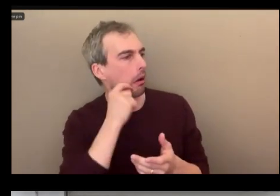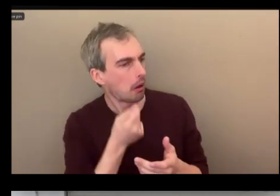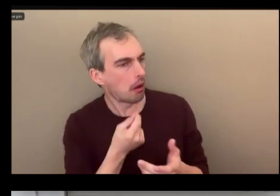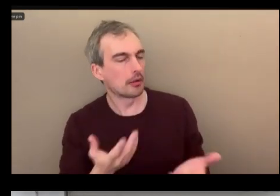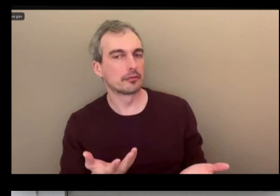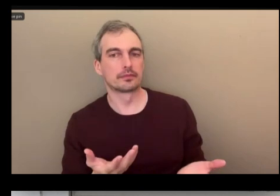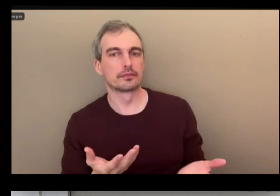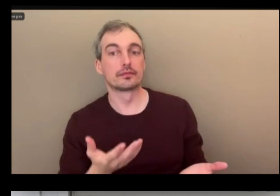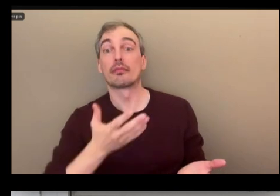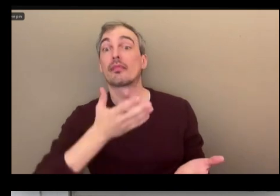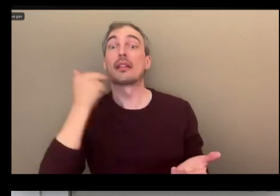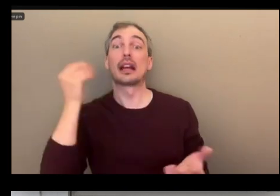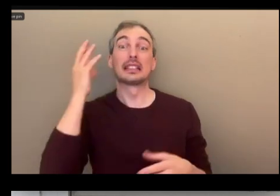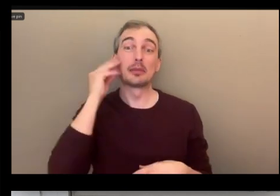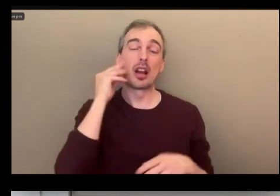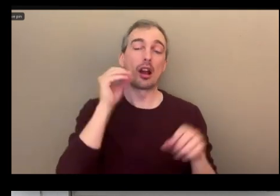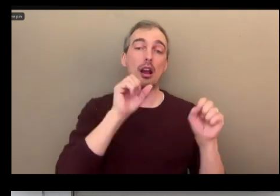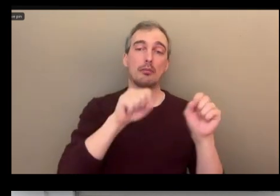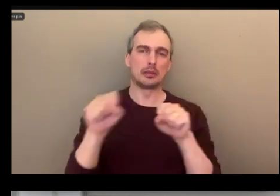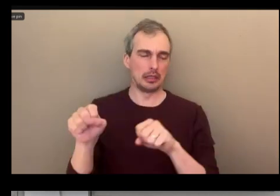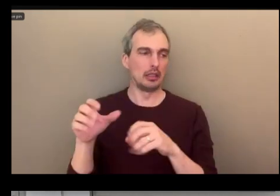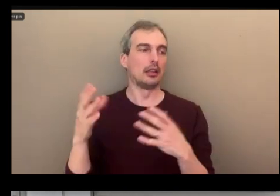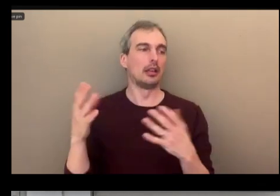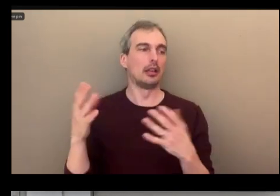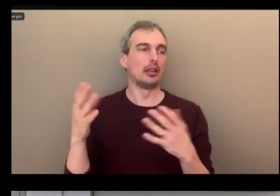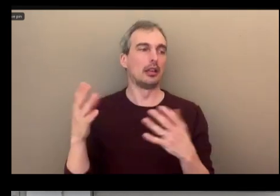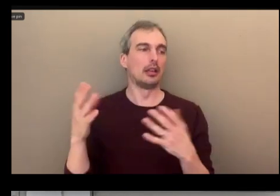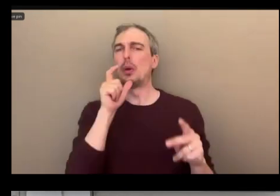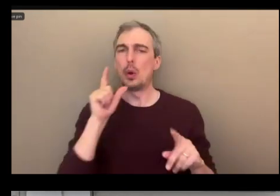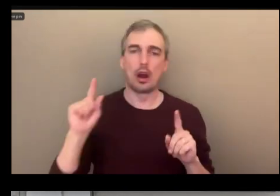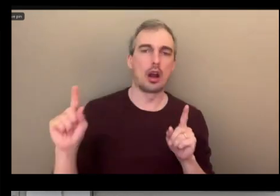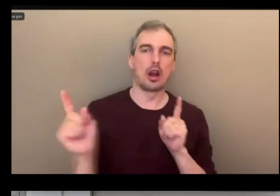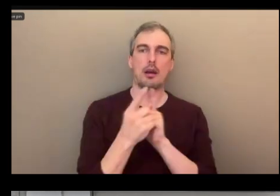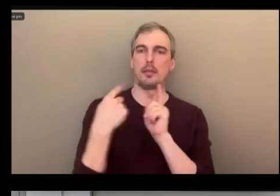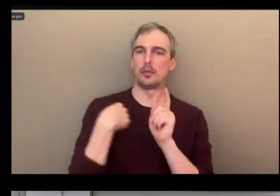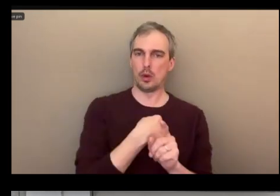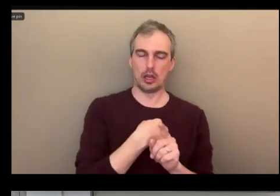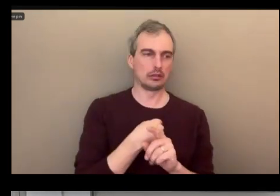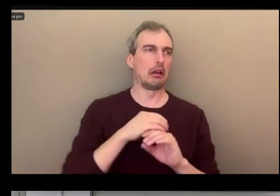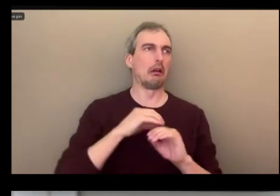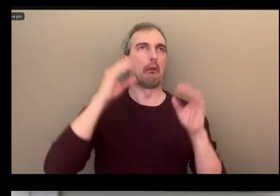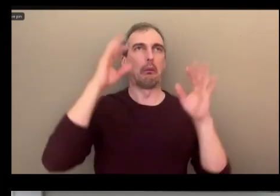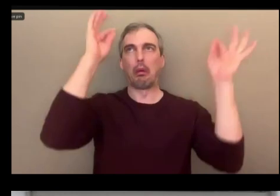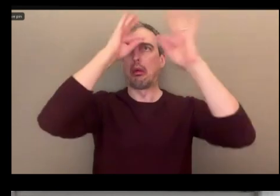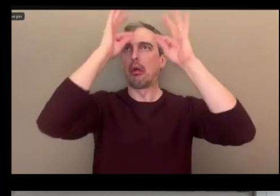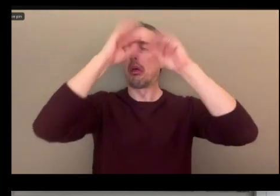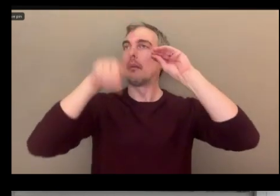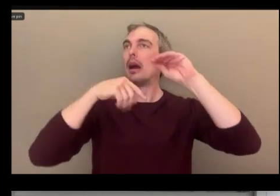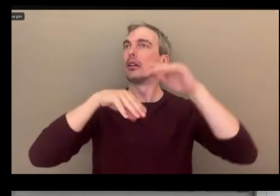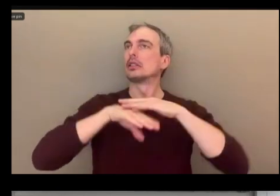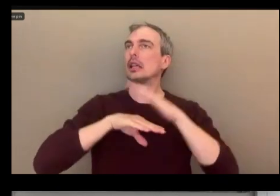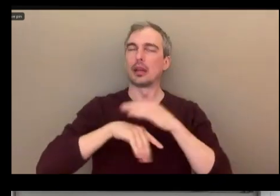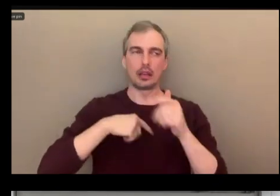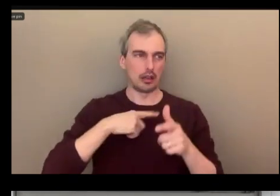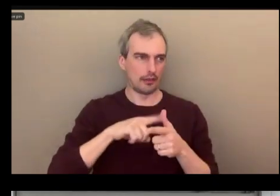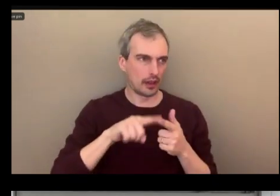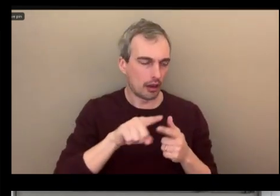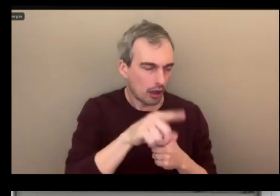no idea what accessibility is, but then they relate, because of somebody in their family or one of their friends. And they start piecing it together.